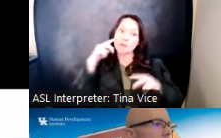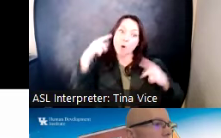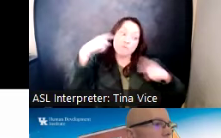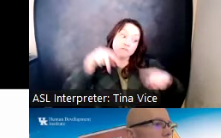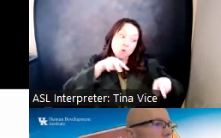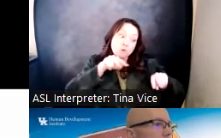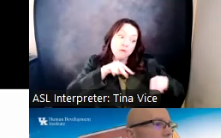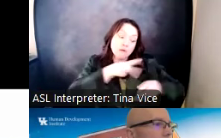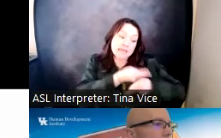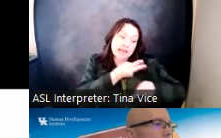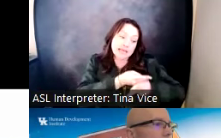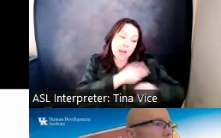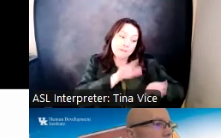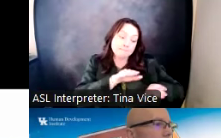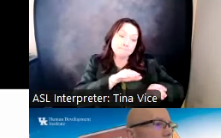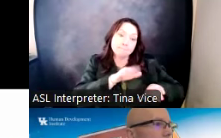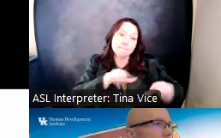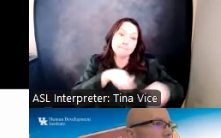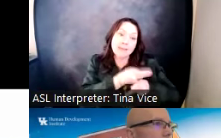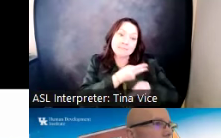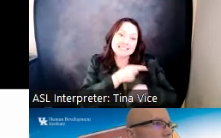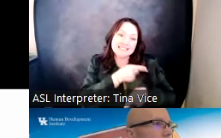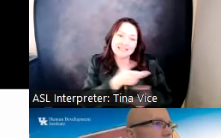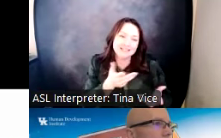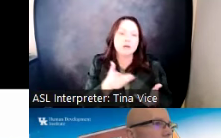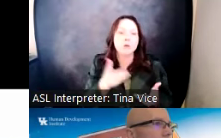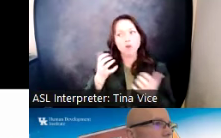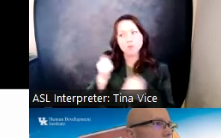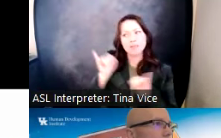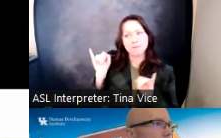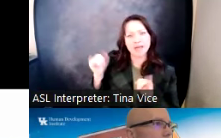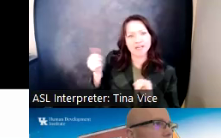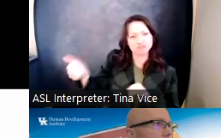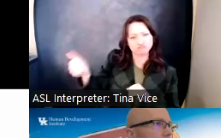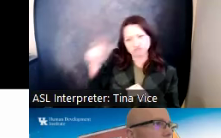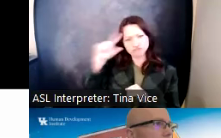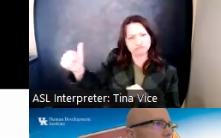to be independent, they could go be independent. Um, but we had it set up so that the undergraduates were